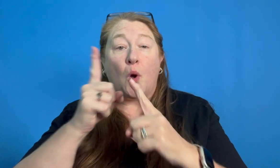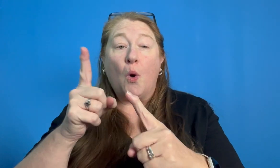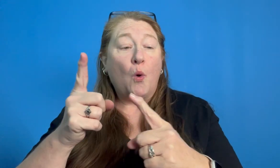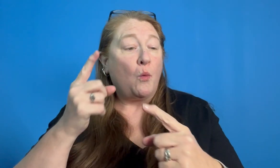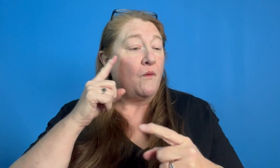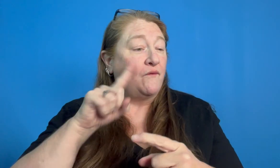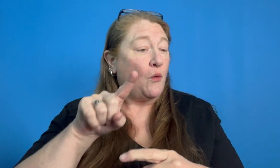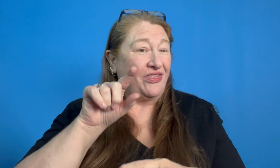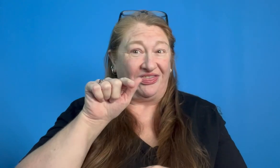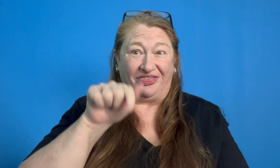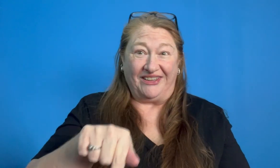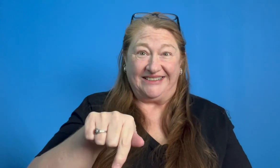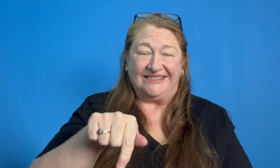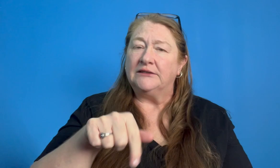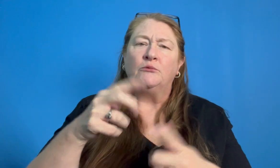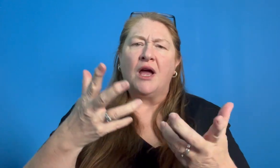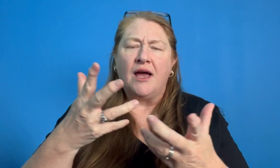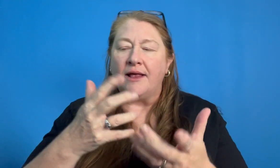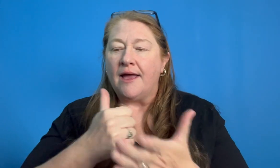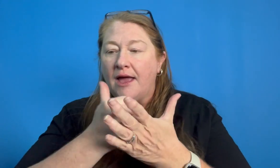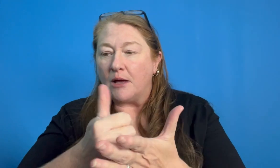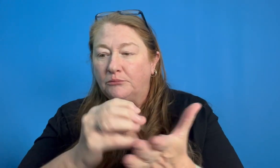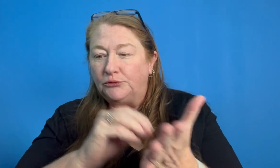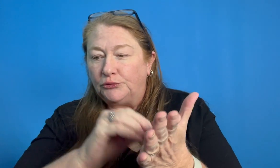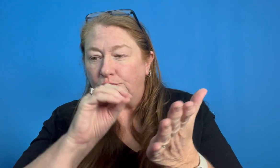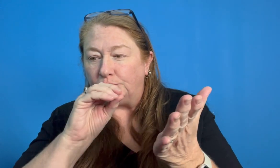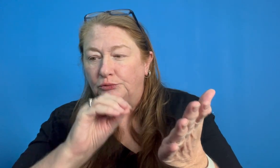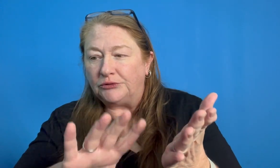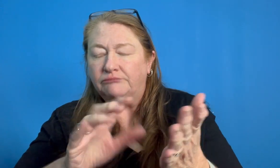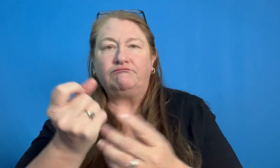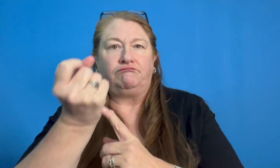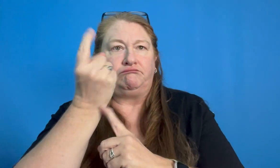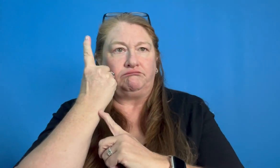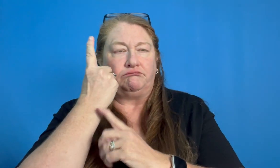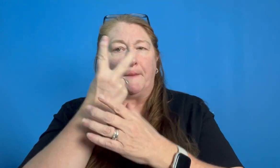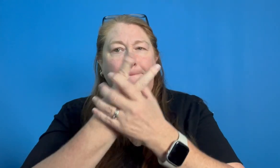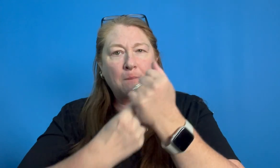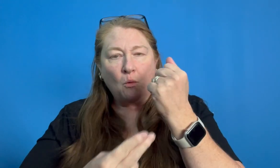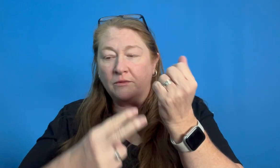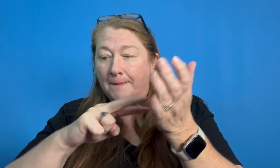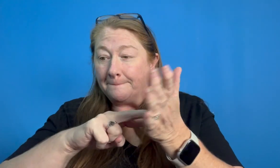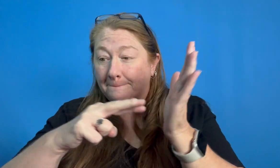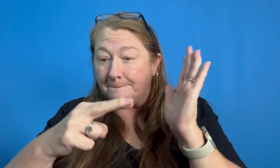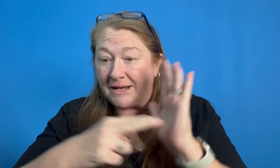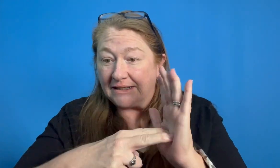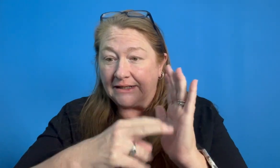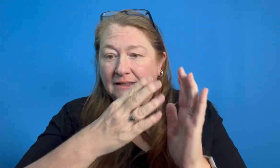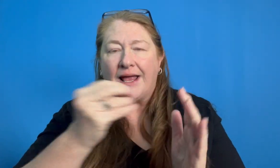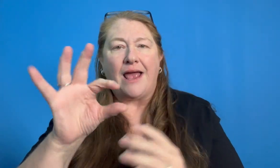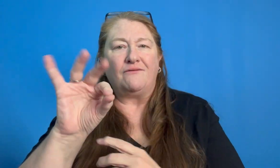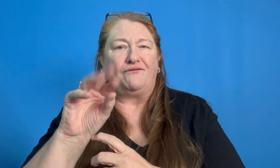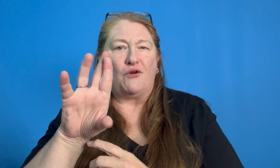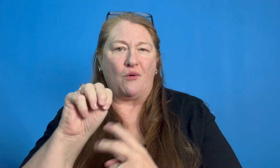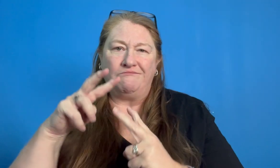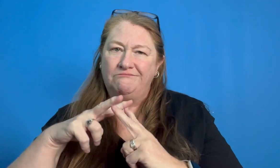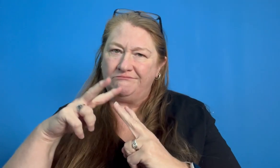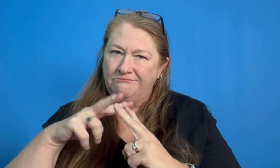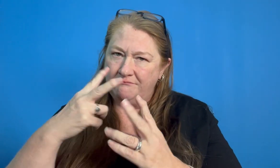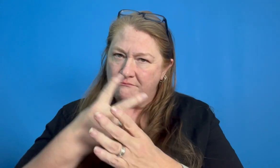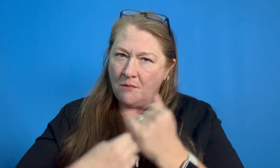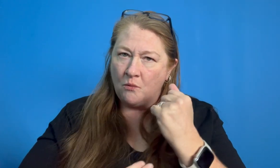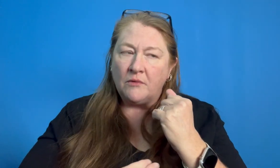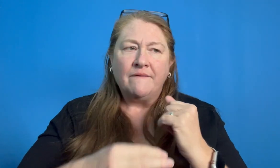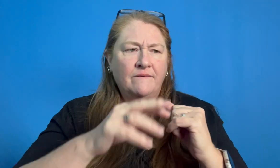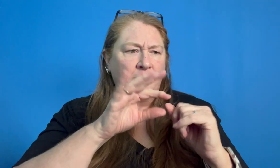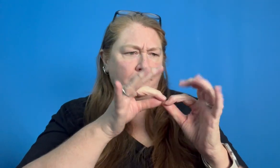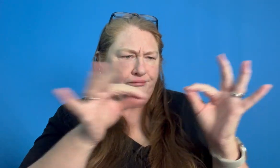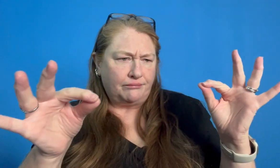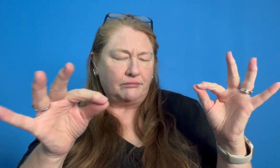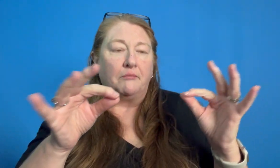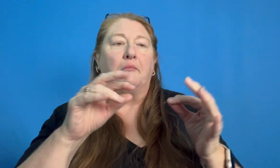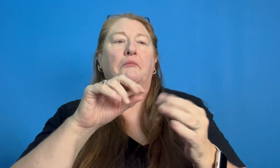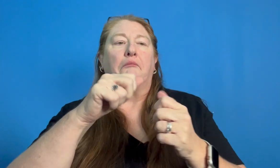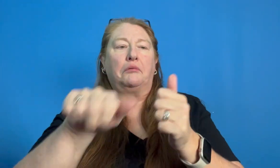Its aim is to help students understand both meaning and form.